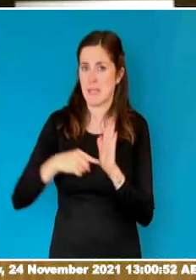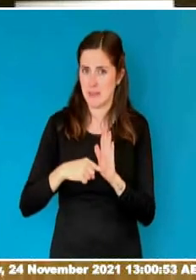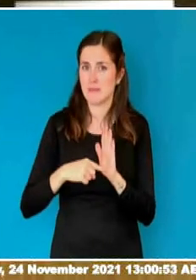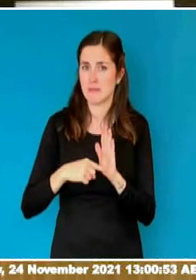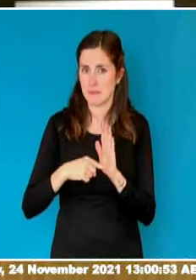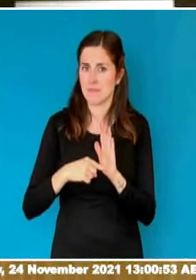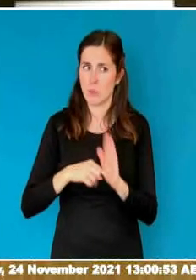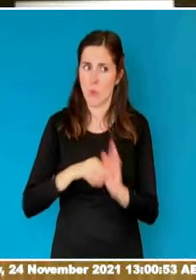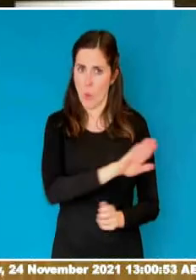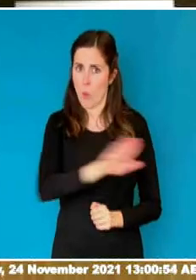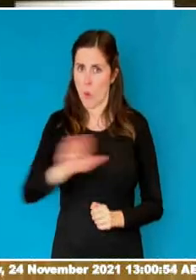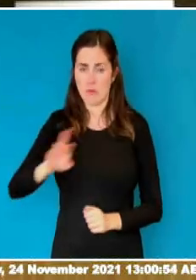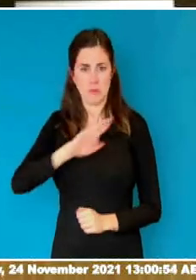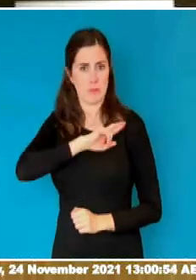I will be responsible for the organisational approach.